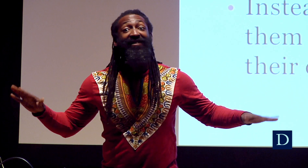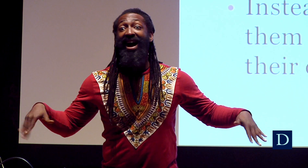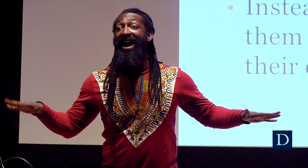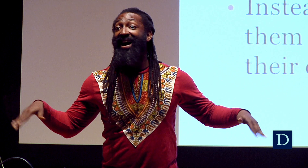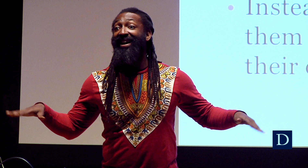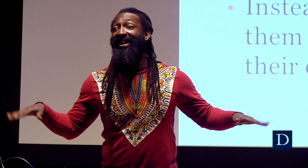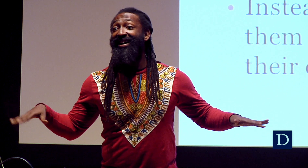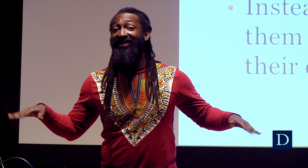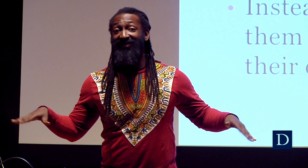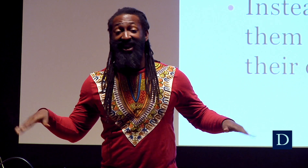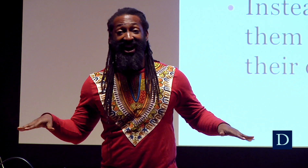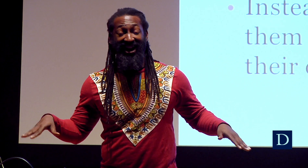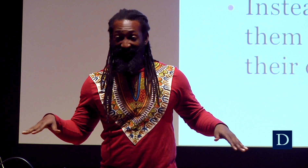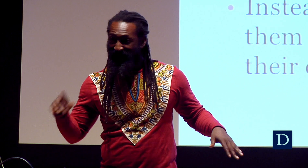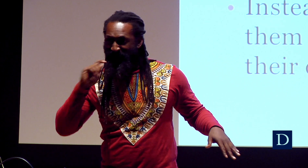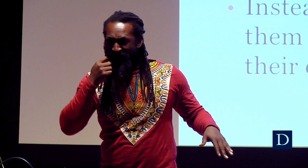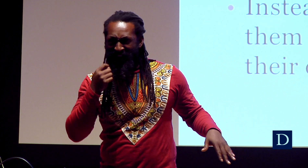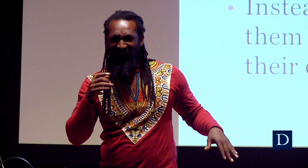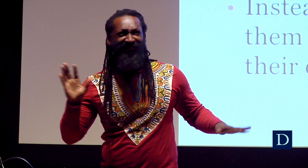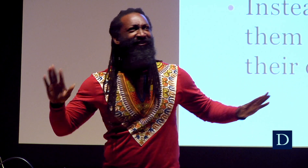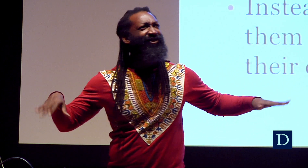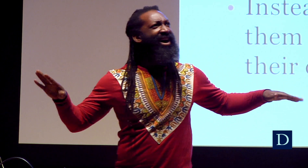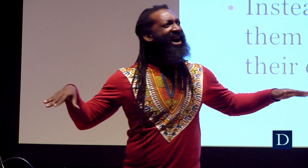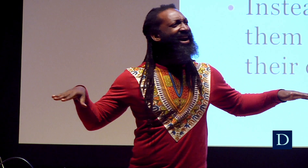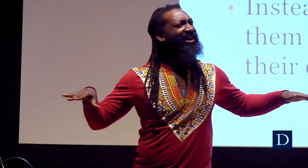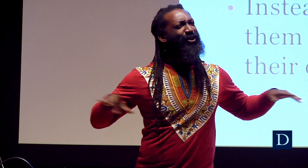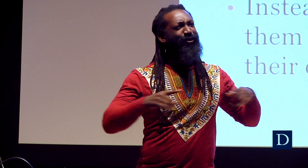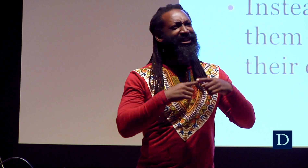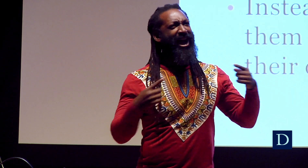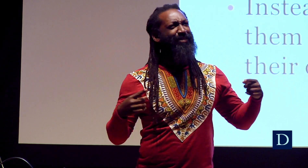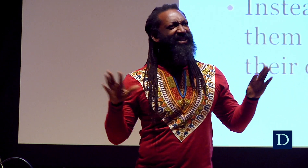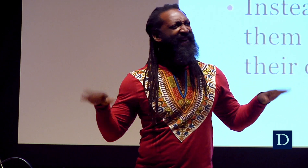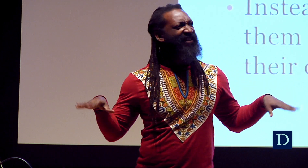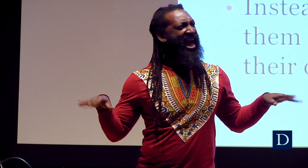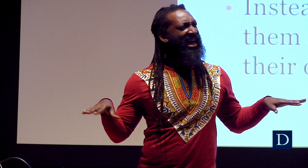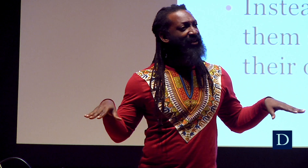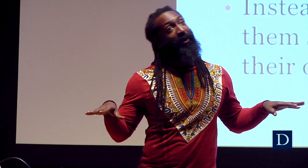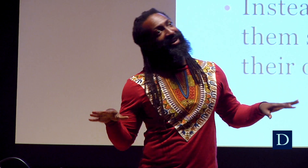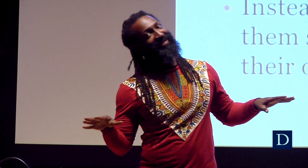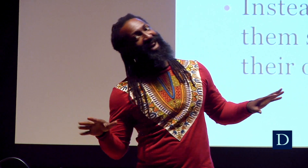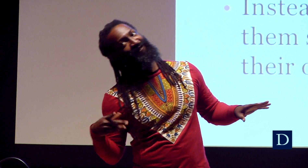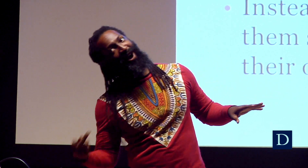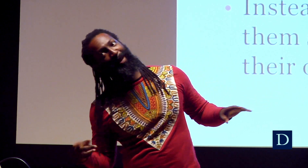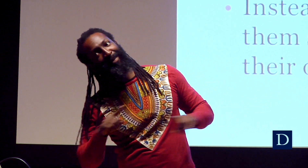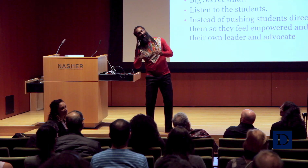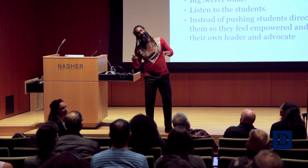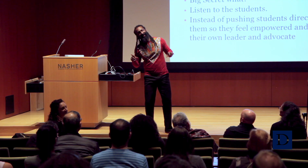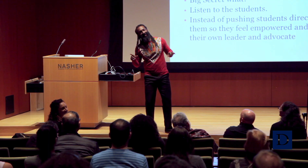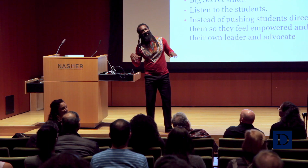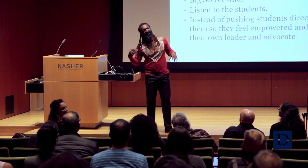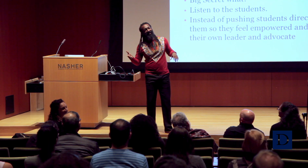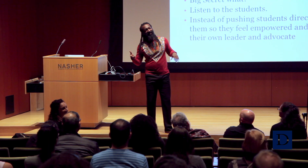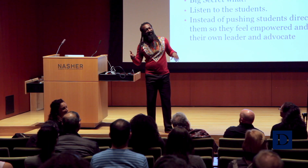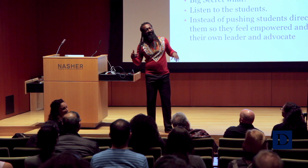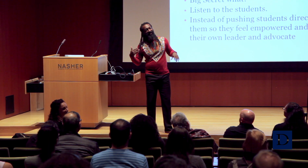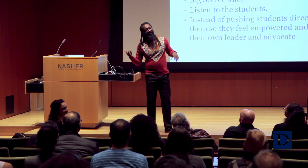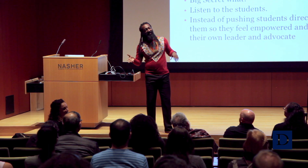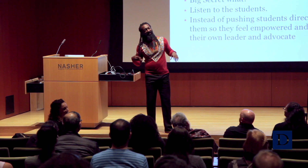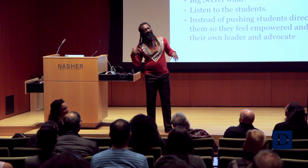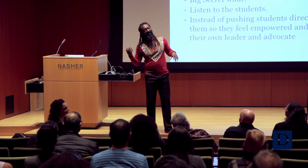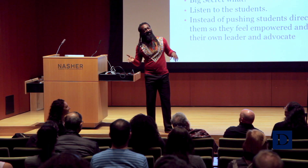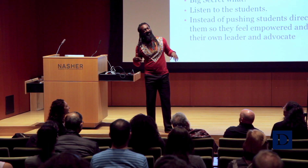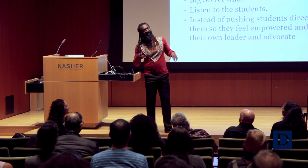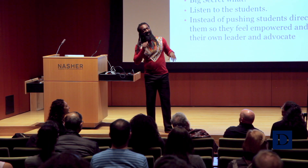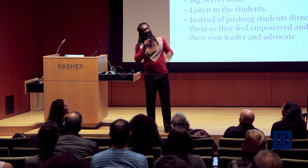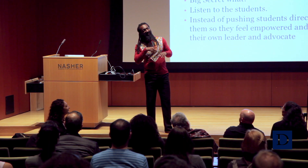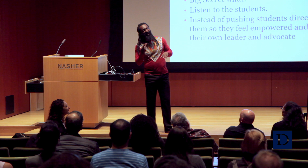Flying. Cool word, yeah, flying. What is the opposite of flying? Could be falling, but…